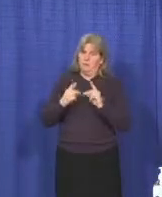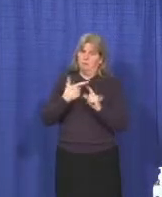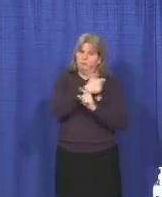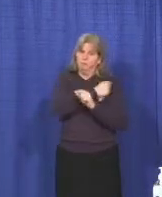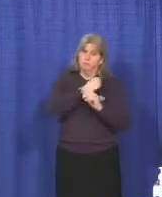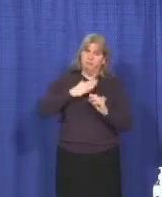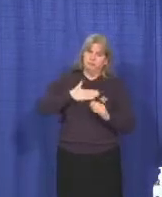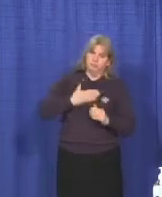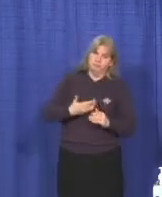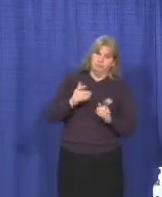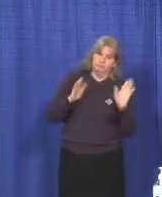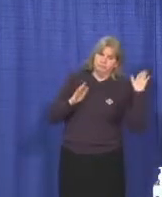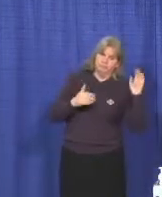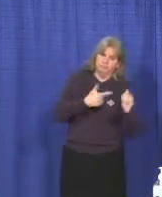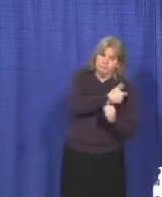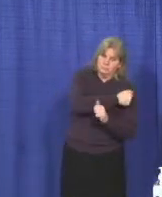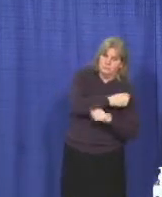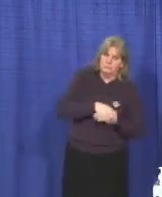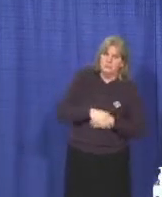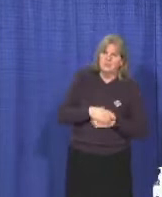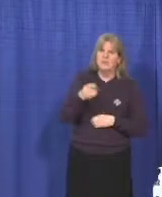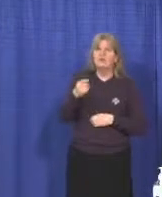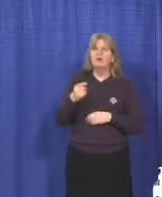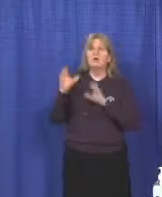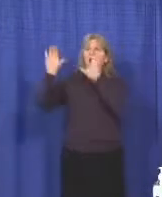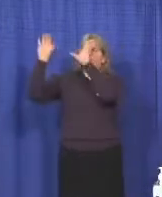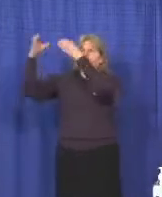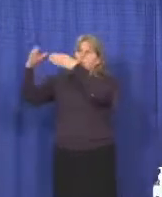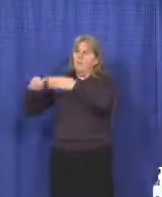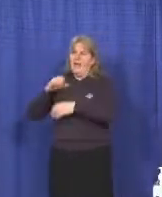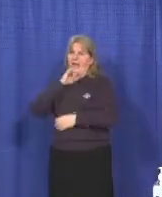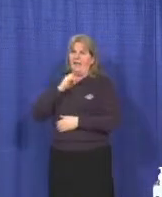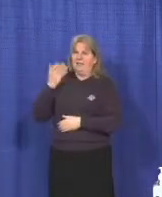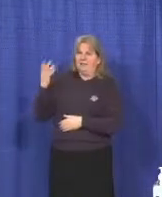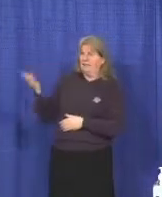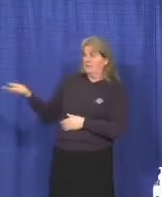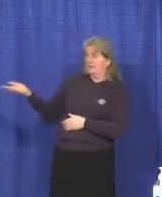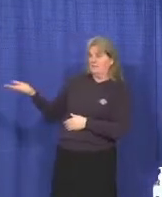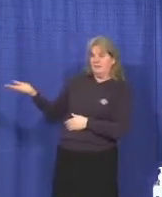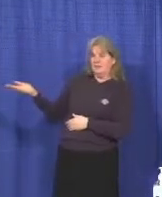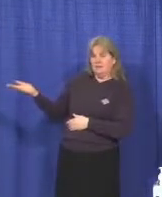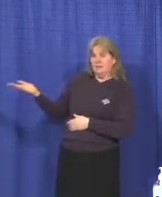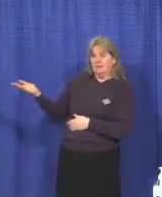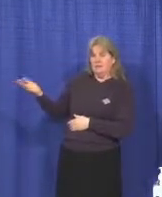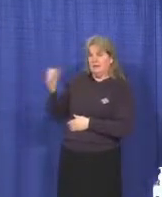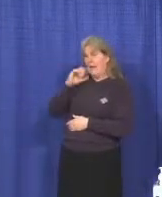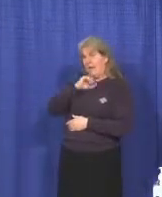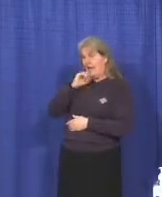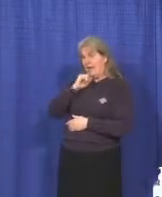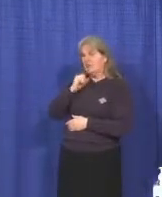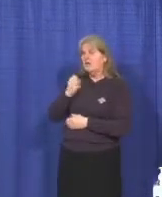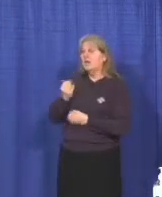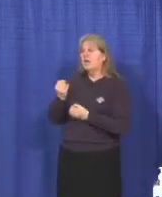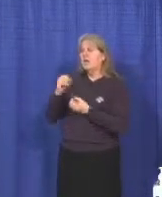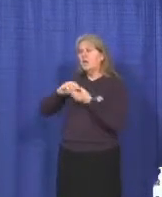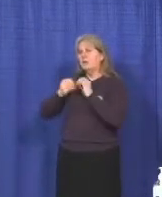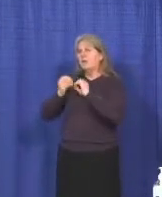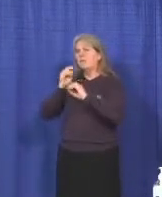So this is the breakdown by age group but you can now hopefully